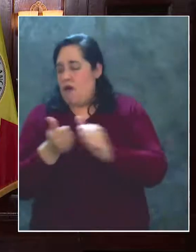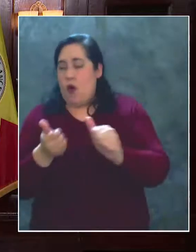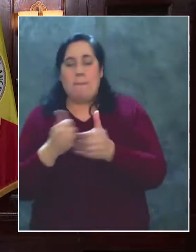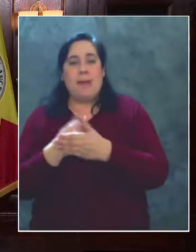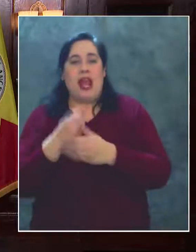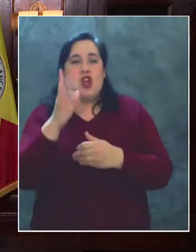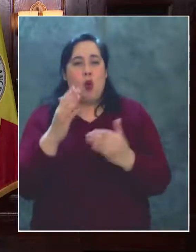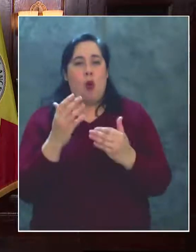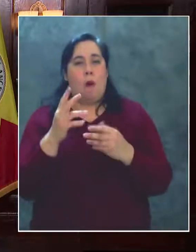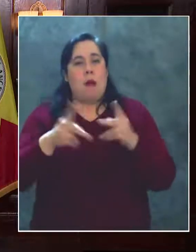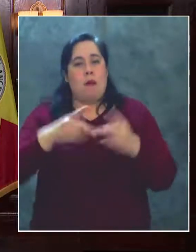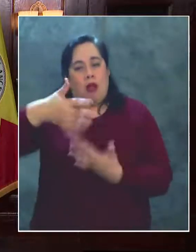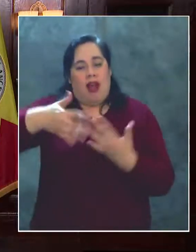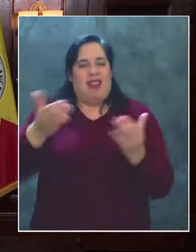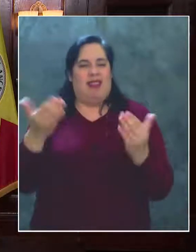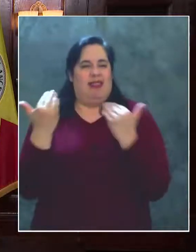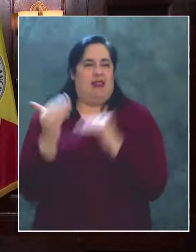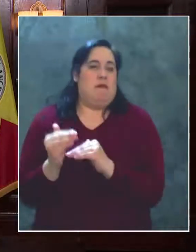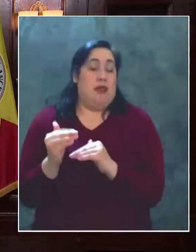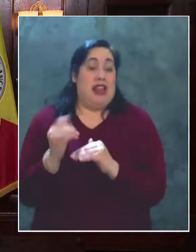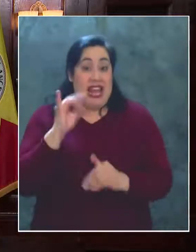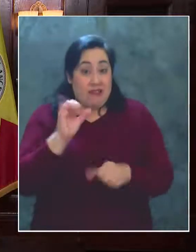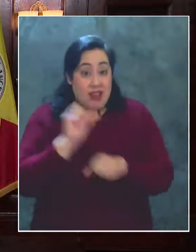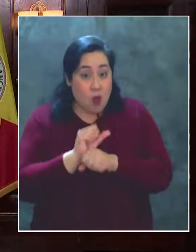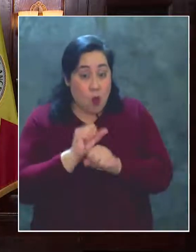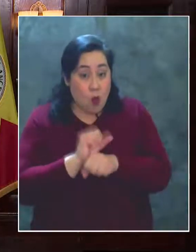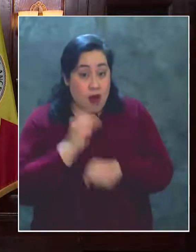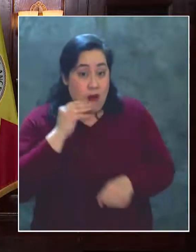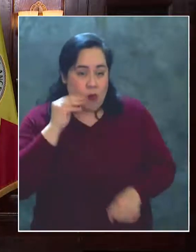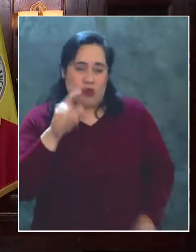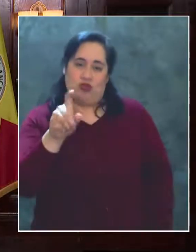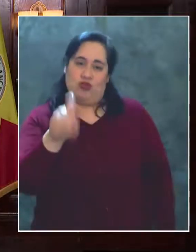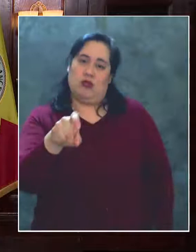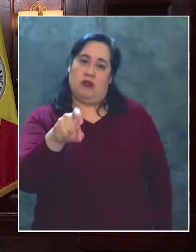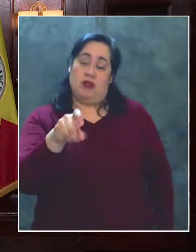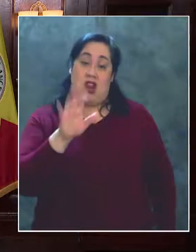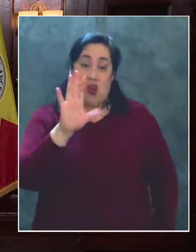AND IF YOU CAN WORK AT HOME RIGHT NOW, UZ SHOULD WORK AT HOME AND IF YOU'RE EMPLOYER,